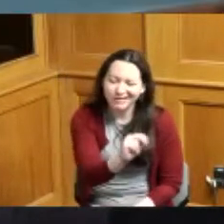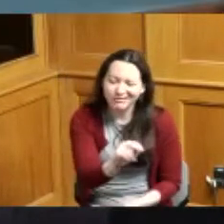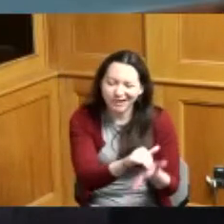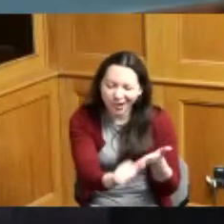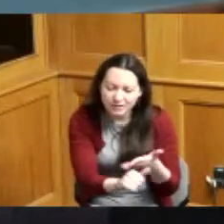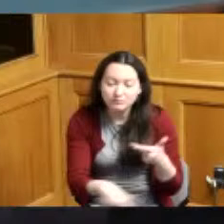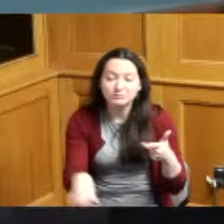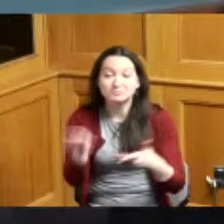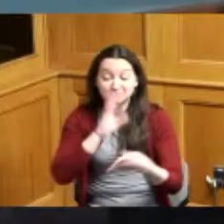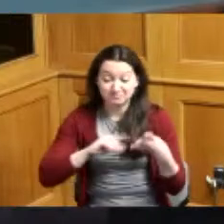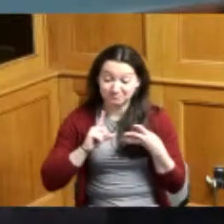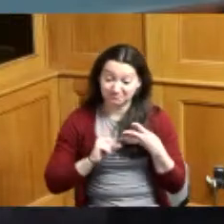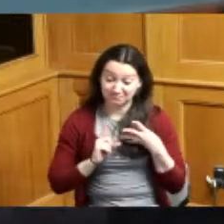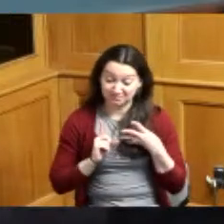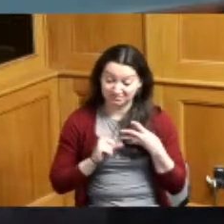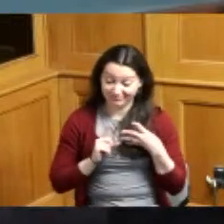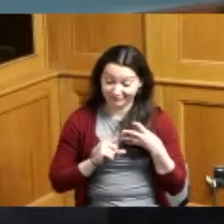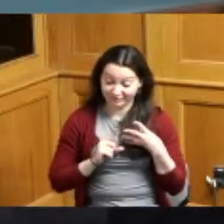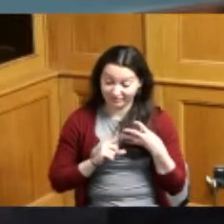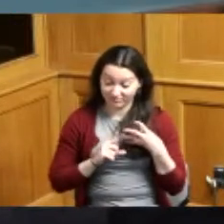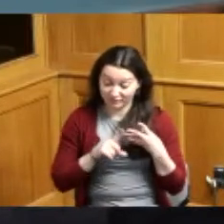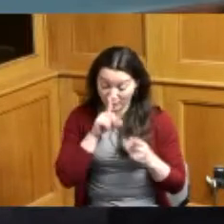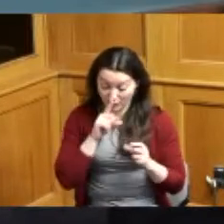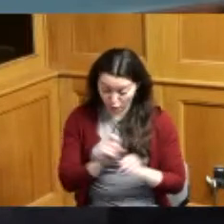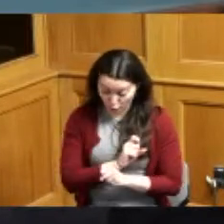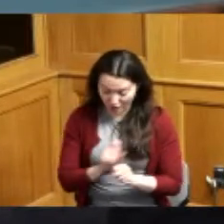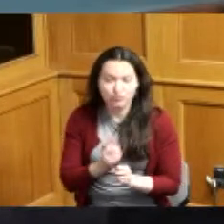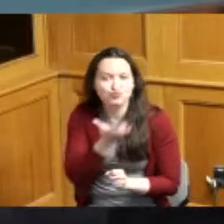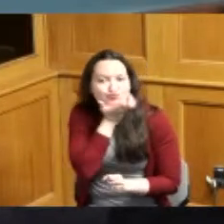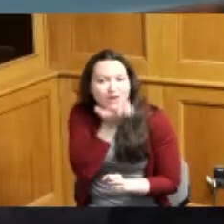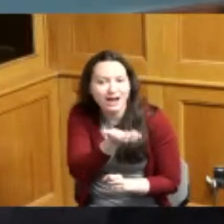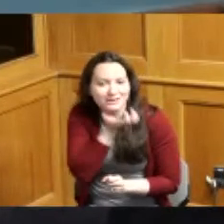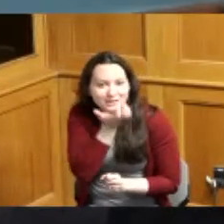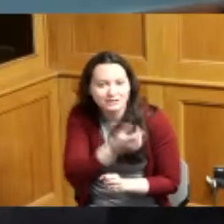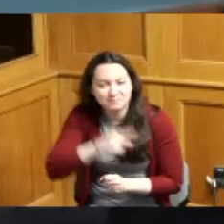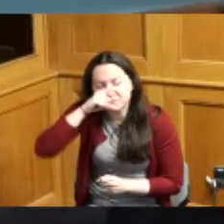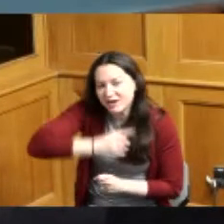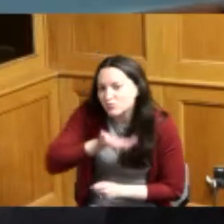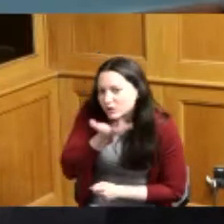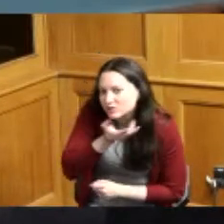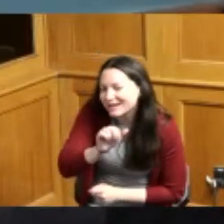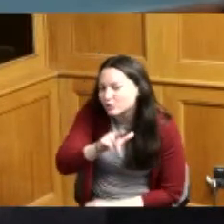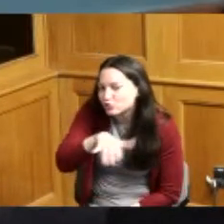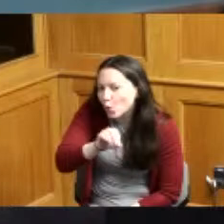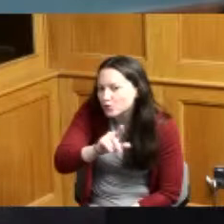then you said that the actual uh grass and the astral turf as you call it the pitch